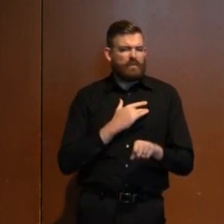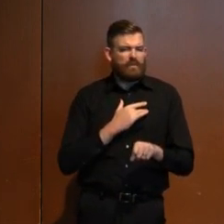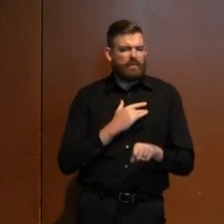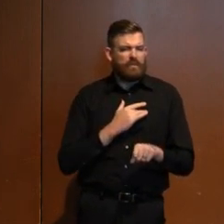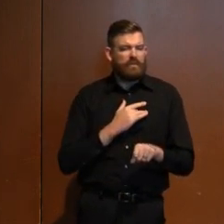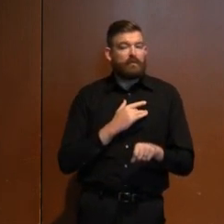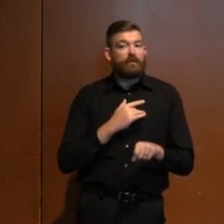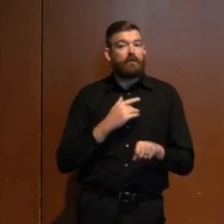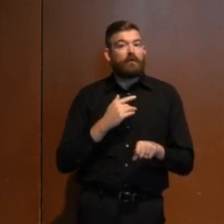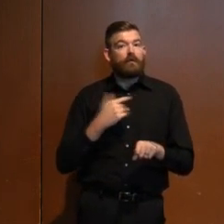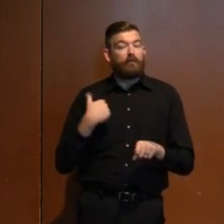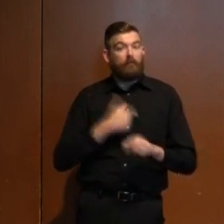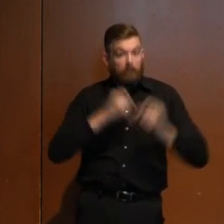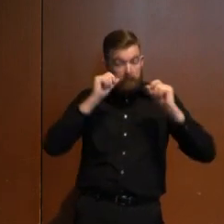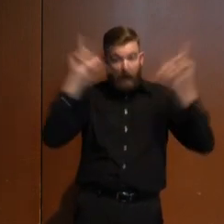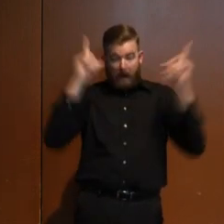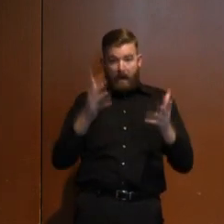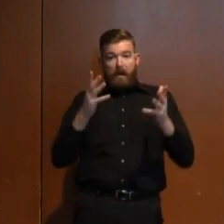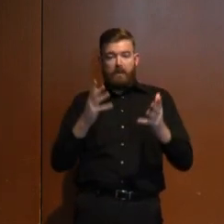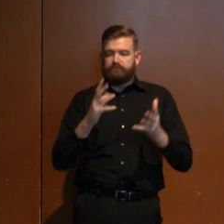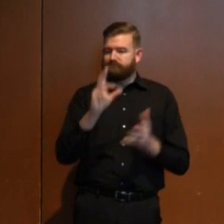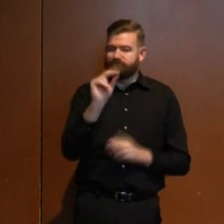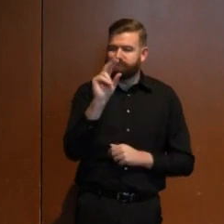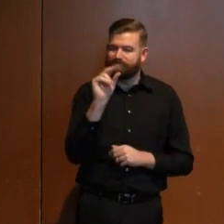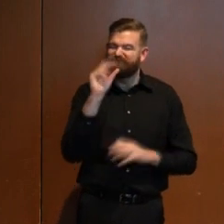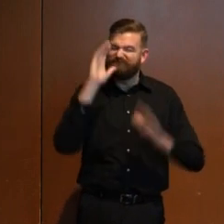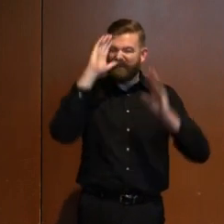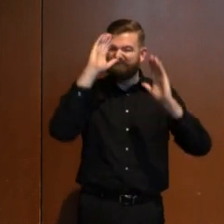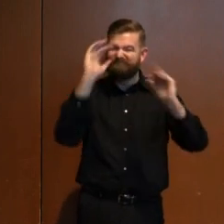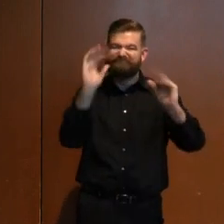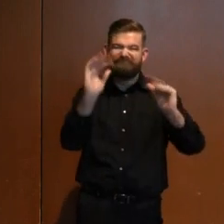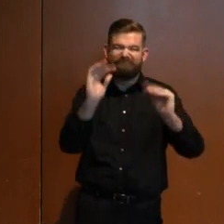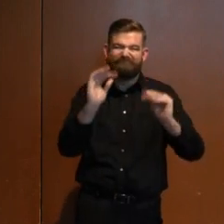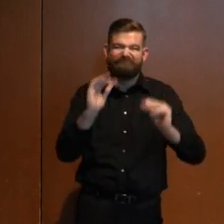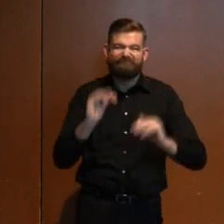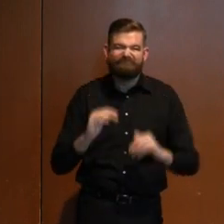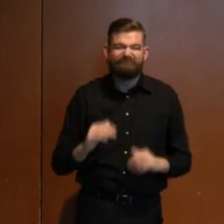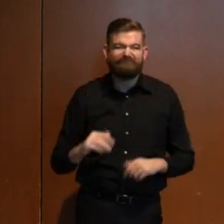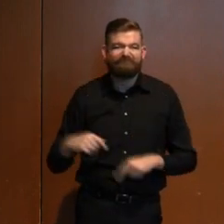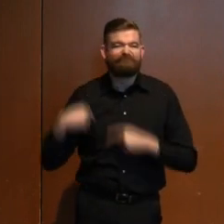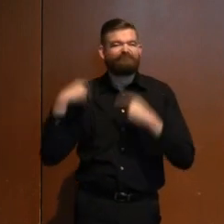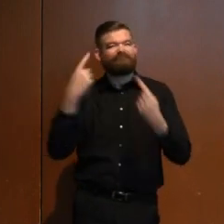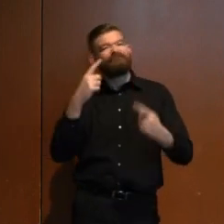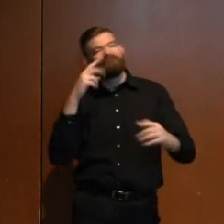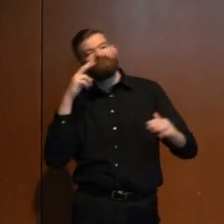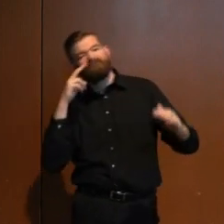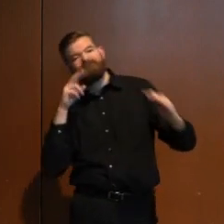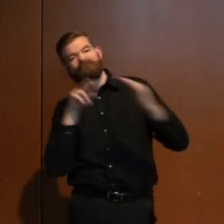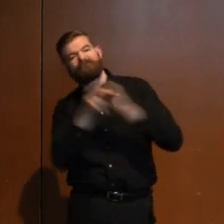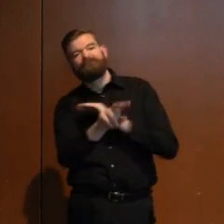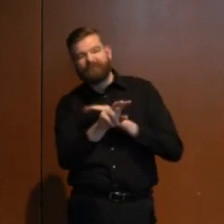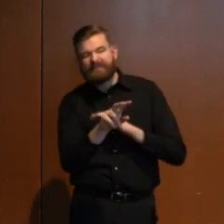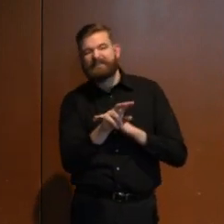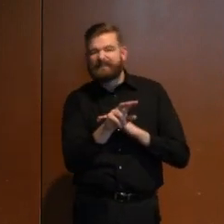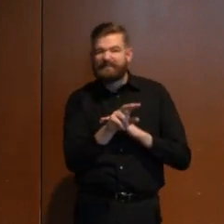THESE NUMBERS ARE SOBERING BUT THEY ARE NOT SURPRISING TO US. WE KNEW EARLY ON THE TRAJECTORY